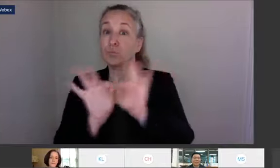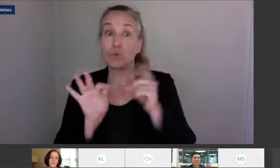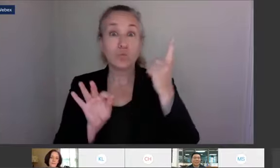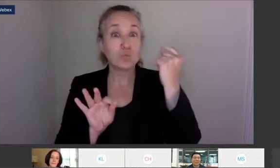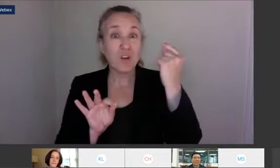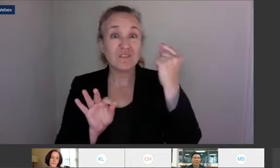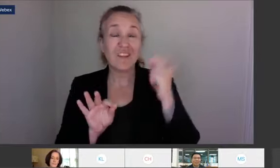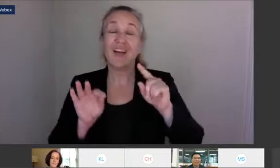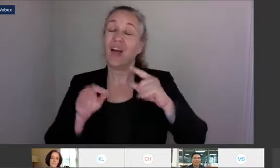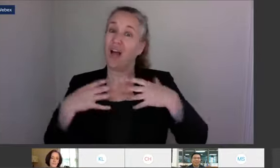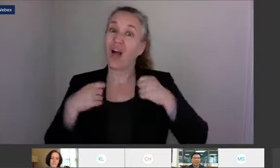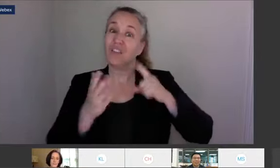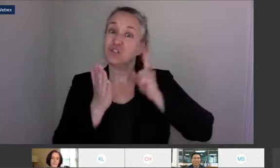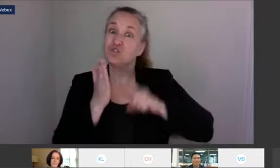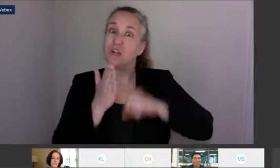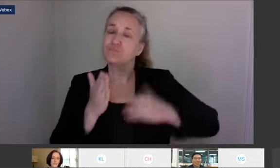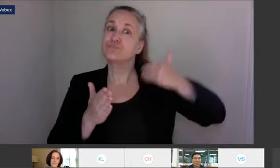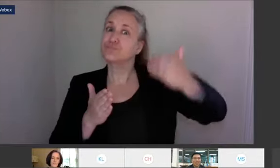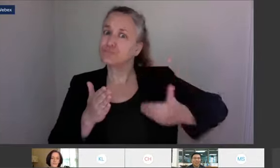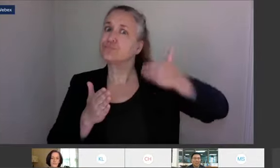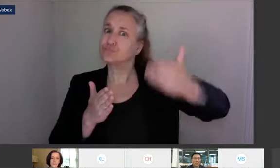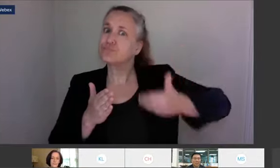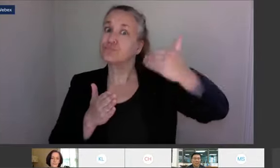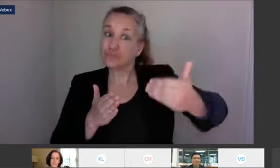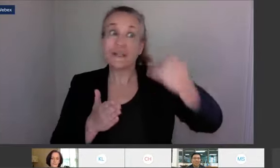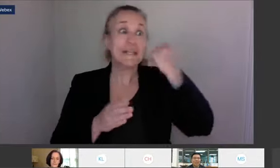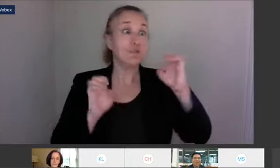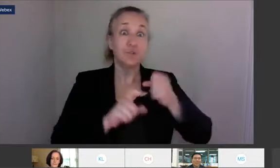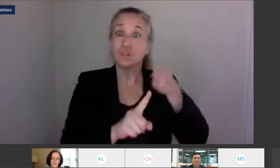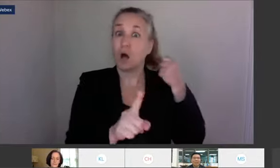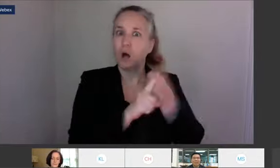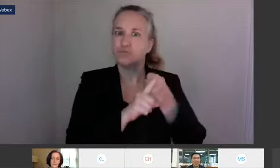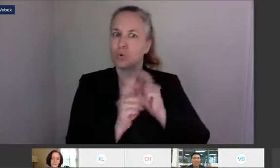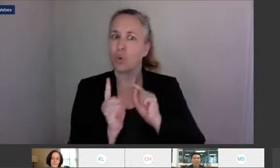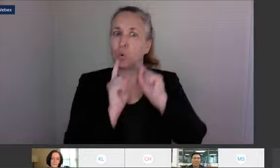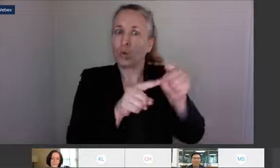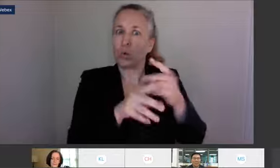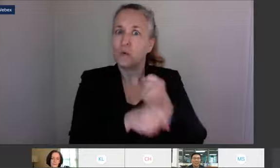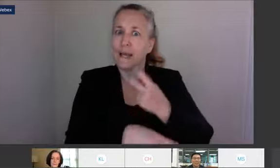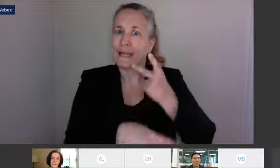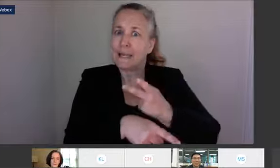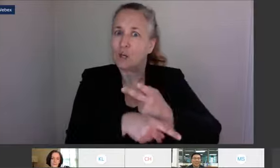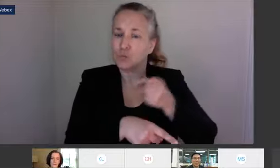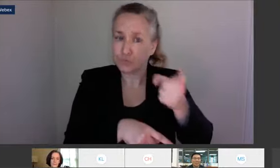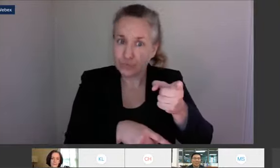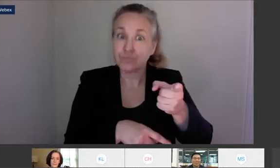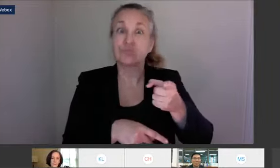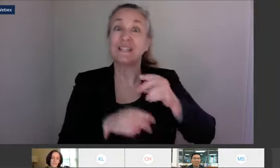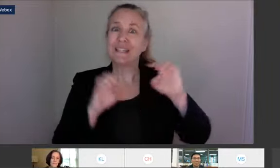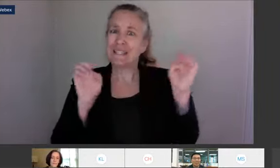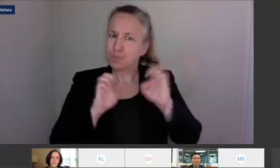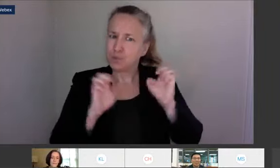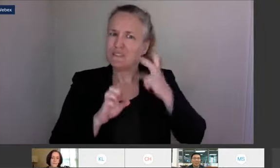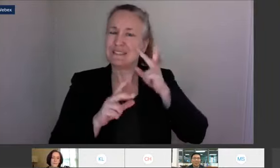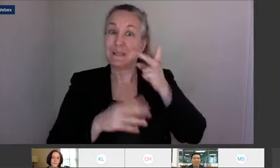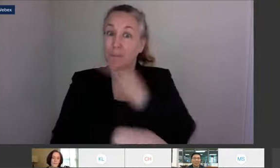and seeking timely care for emergencies our emergency departments have continued to see a decline in the number of patients coming in for time critical conditions